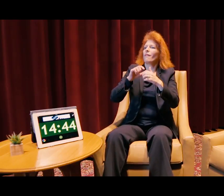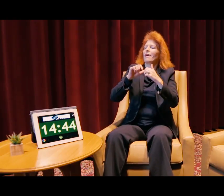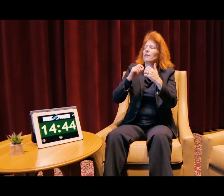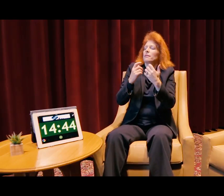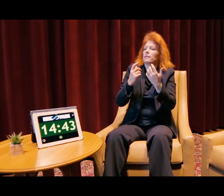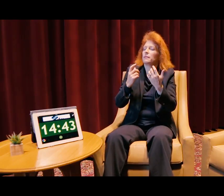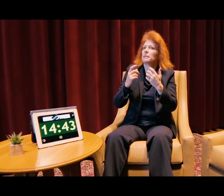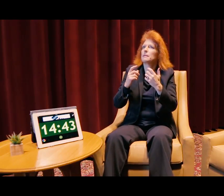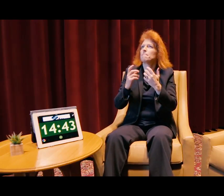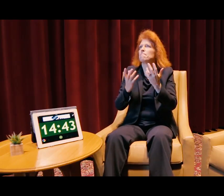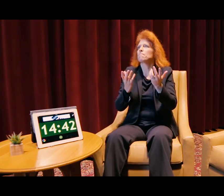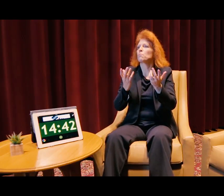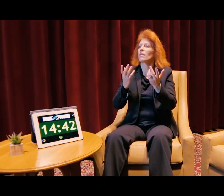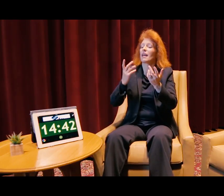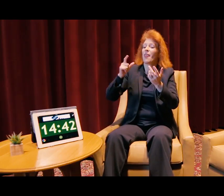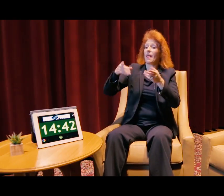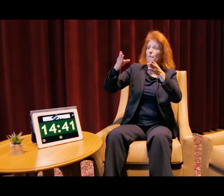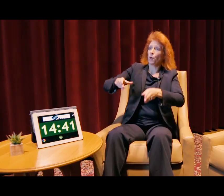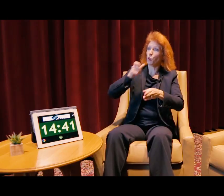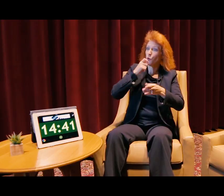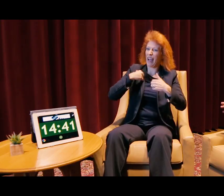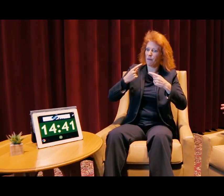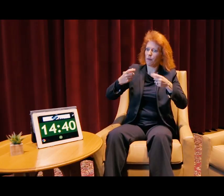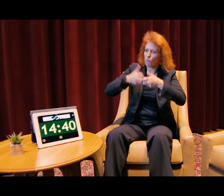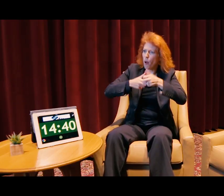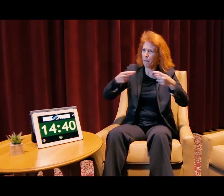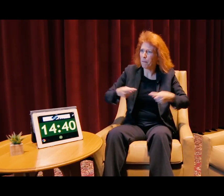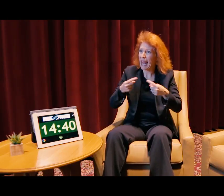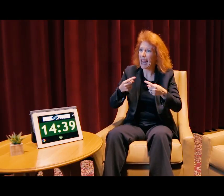It's usually the person in pain picks up the phone, or contacts me through email,